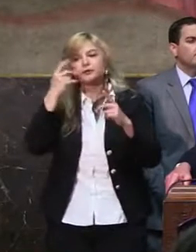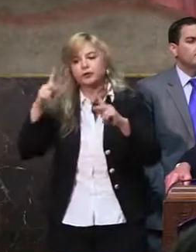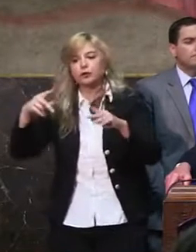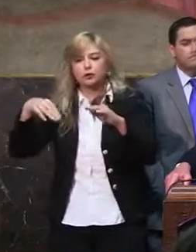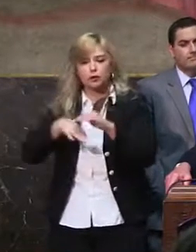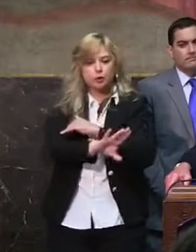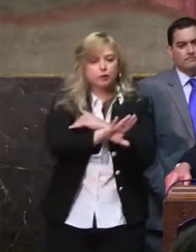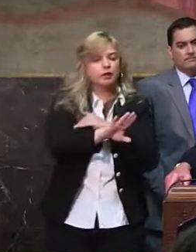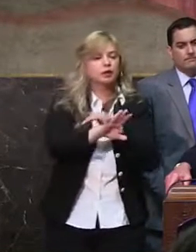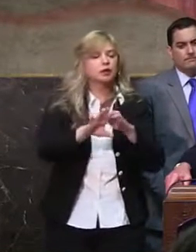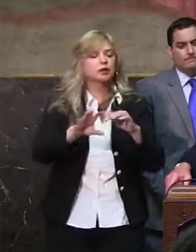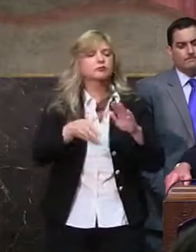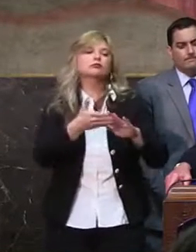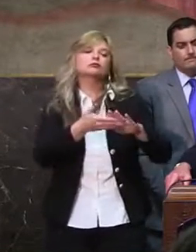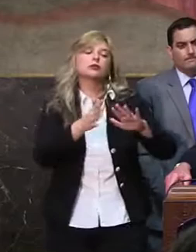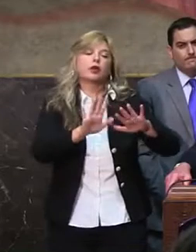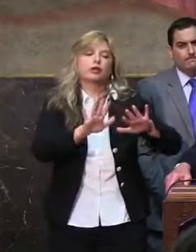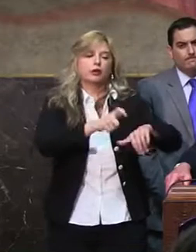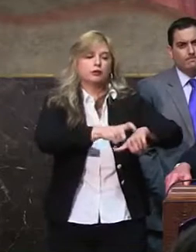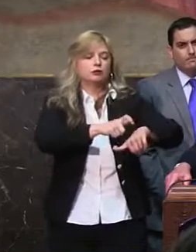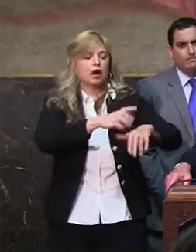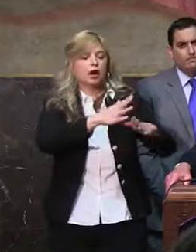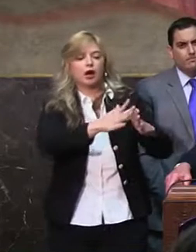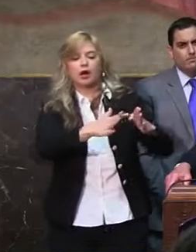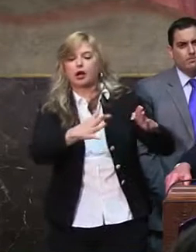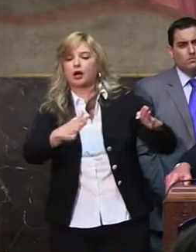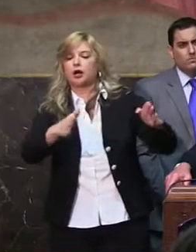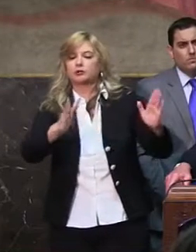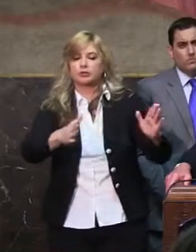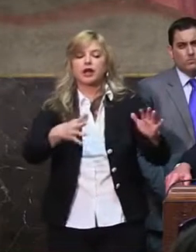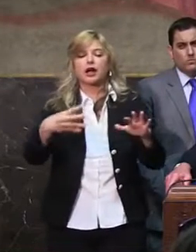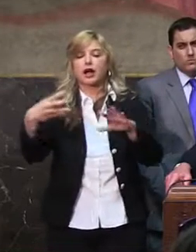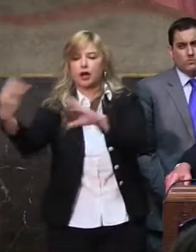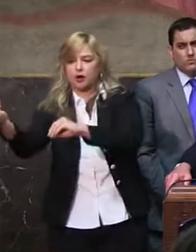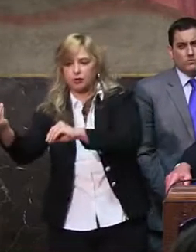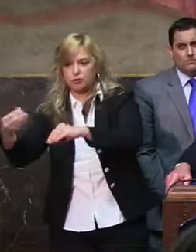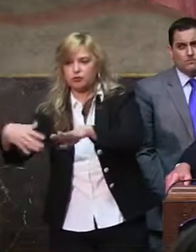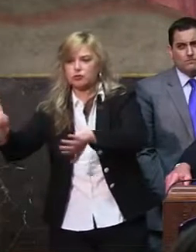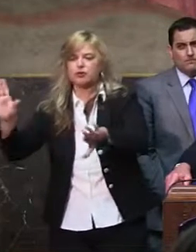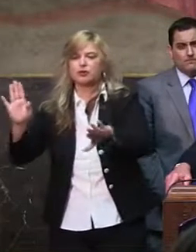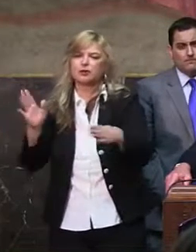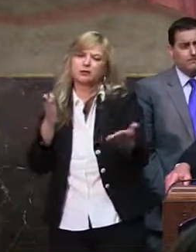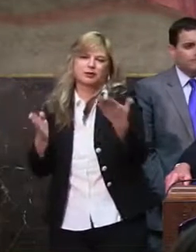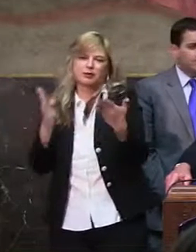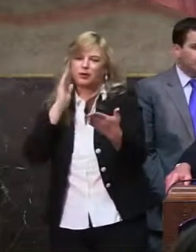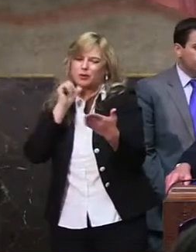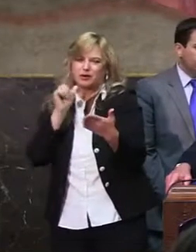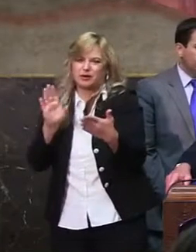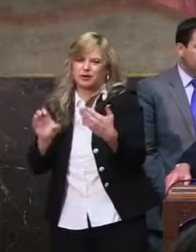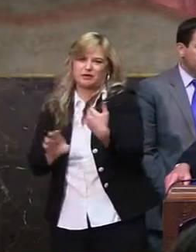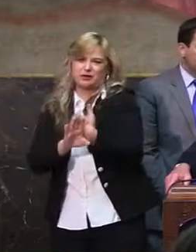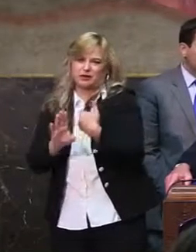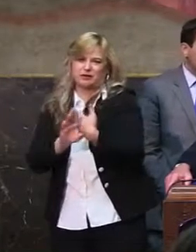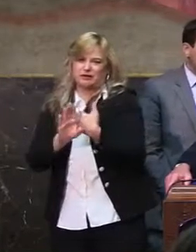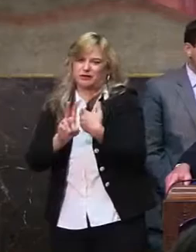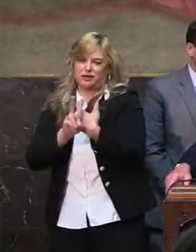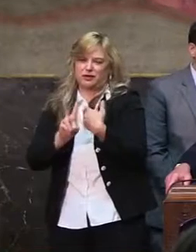they get out that they're probably not going to be violent when they get up because they look come right back in I think I think one other three comes back